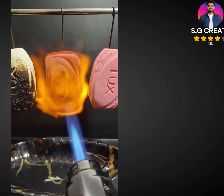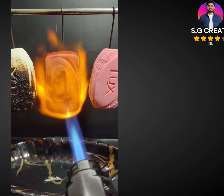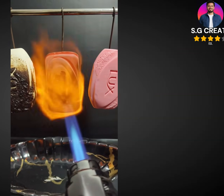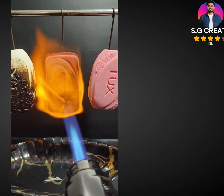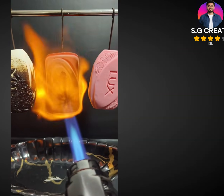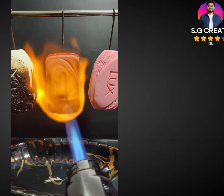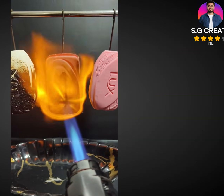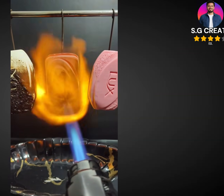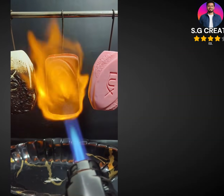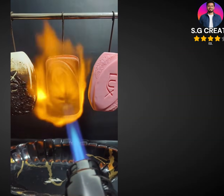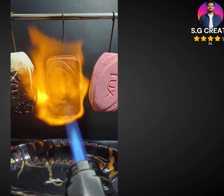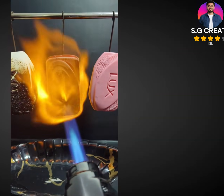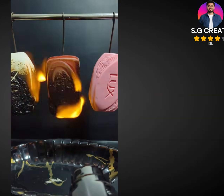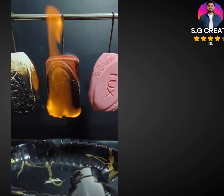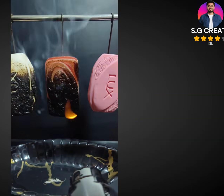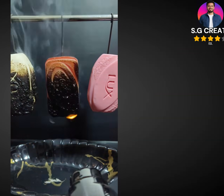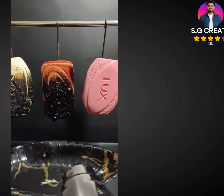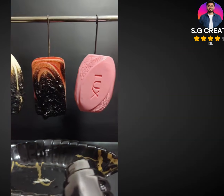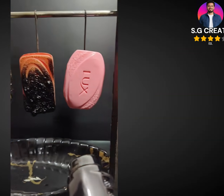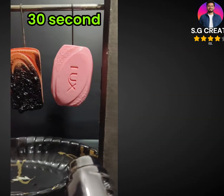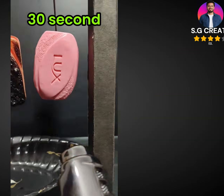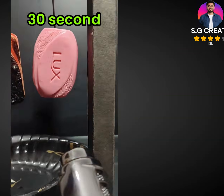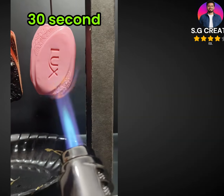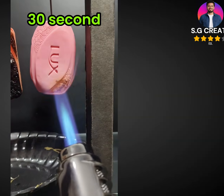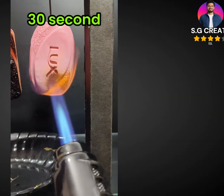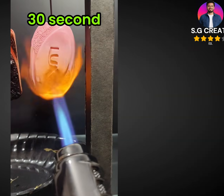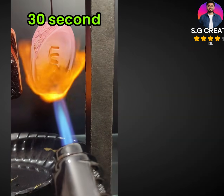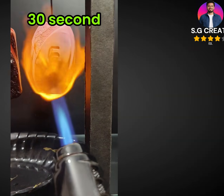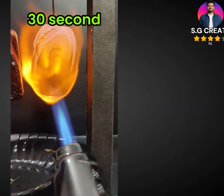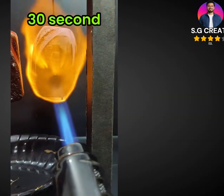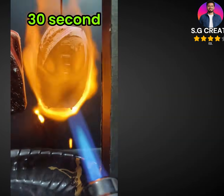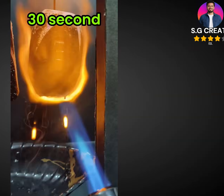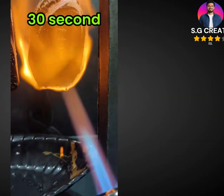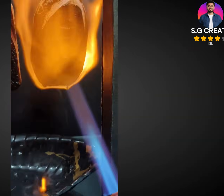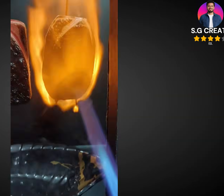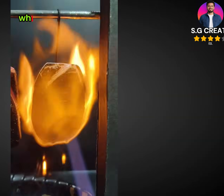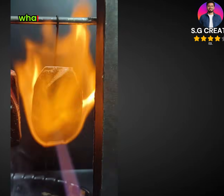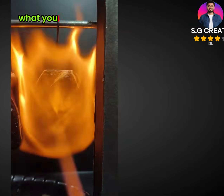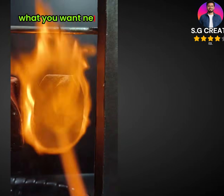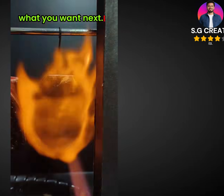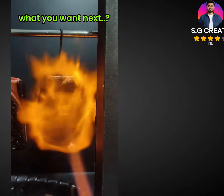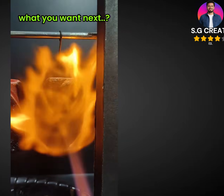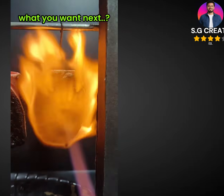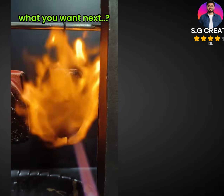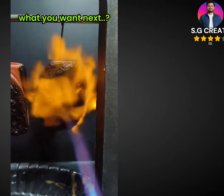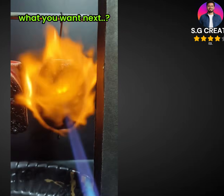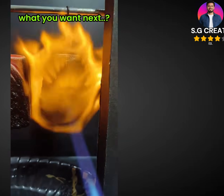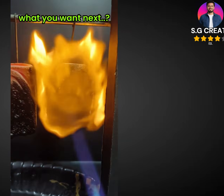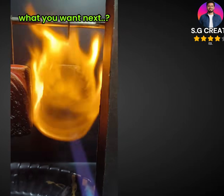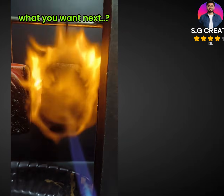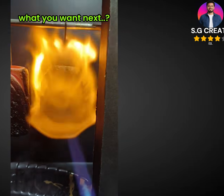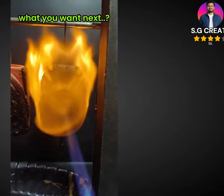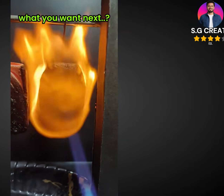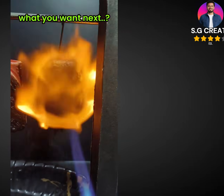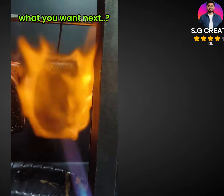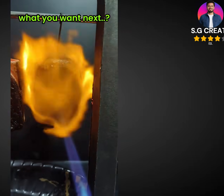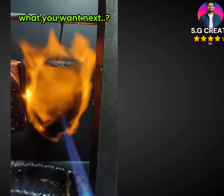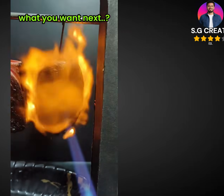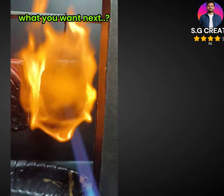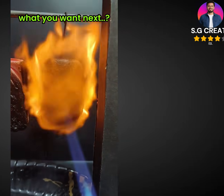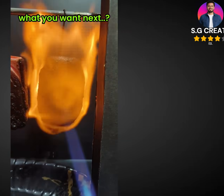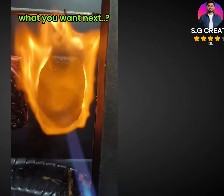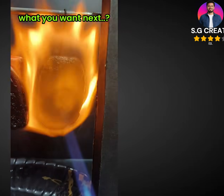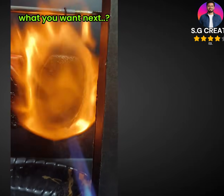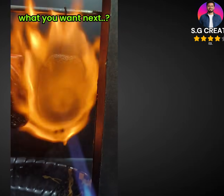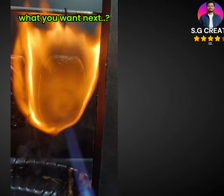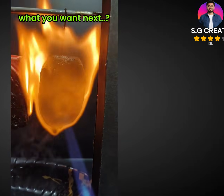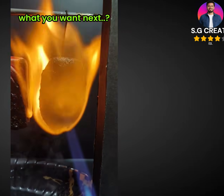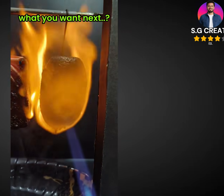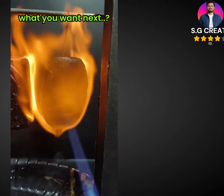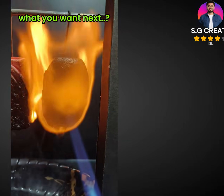flame test. Viral videos often show analy soap bar jarring under blood while a commercial bar. This